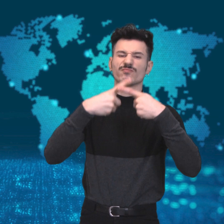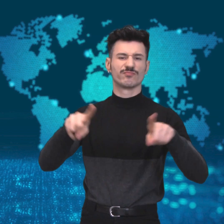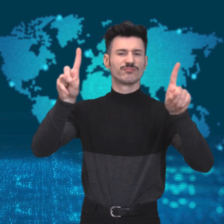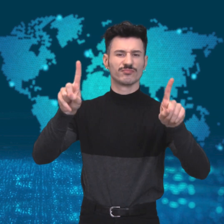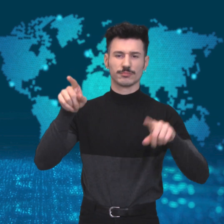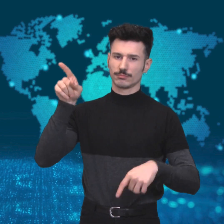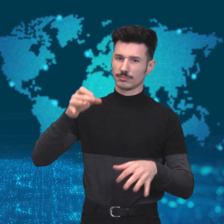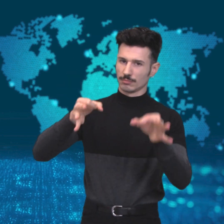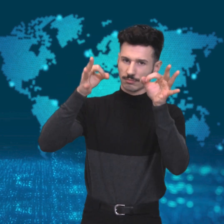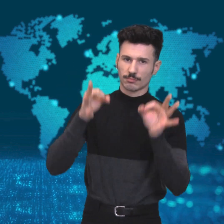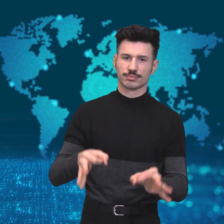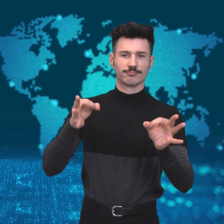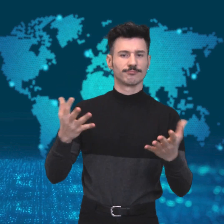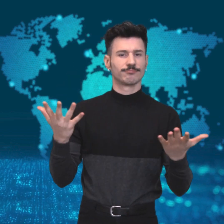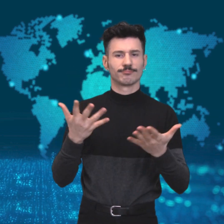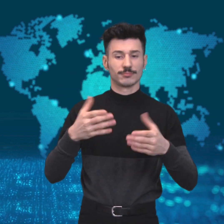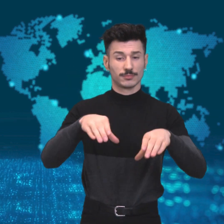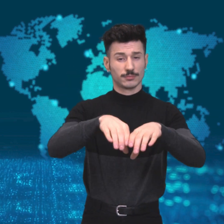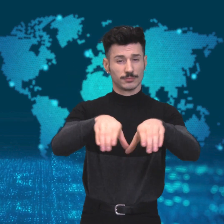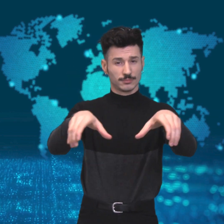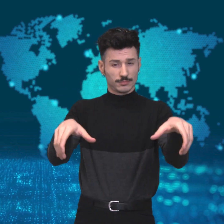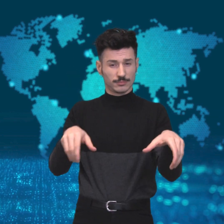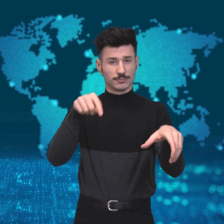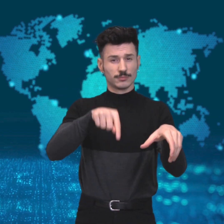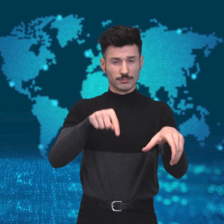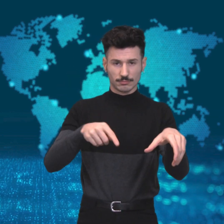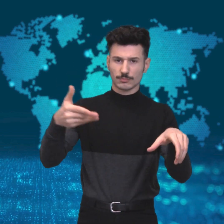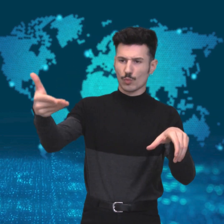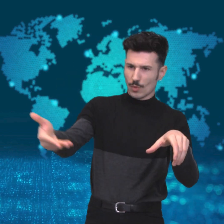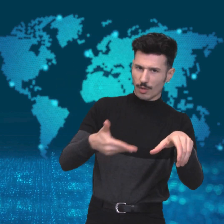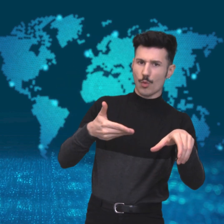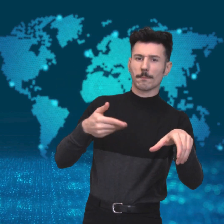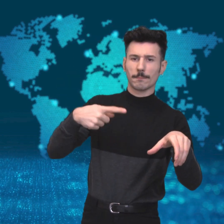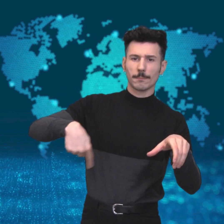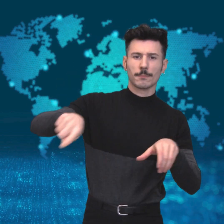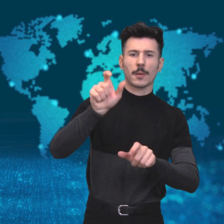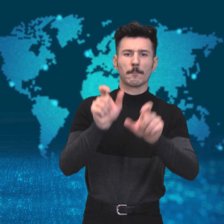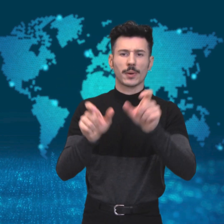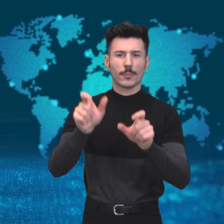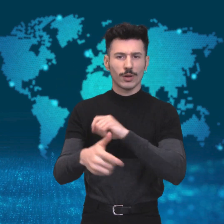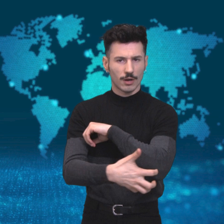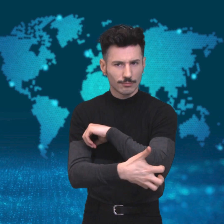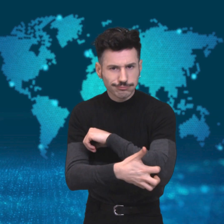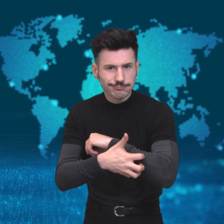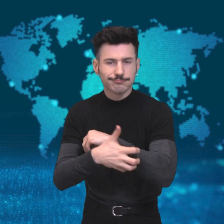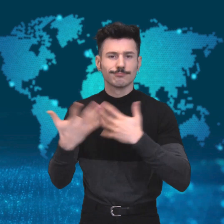He ordered the property to become a sanctuary for